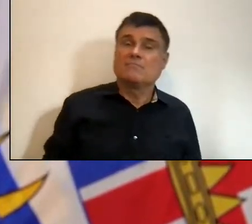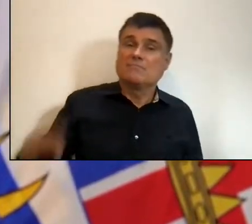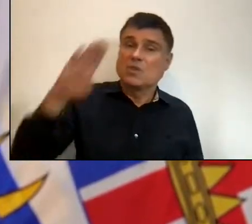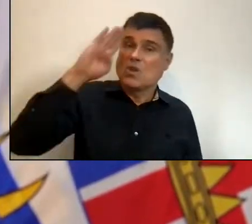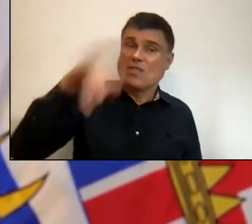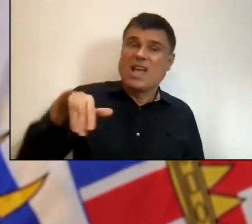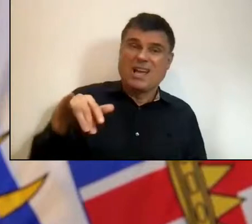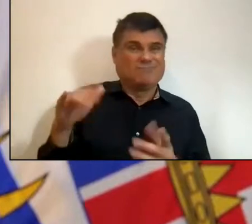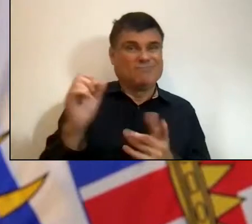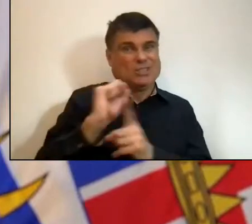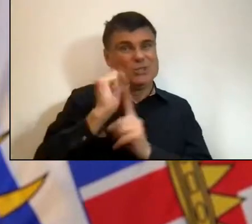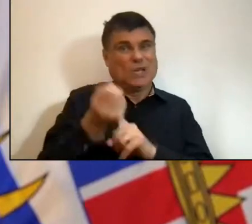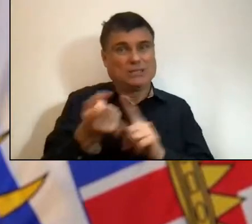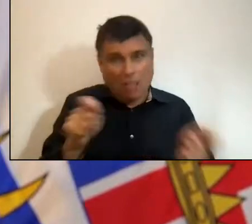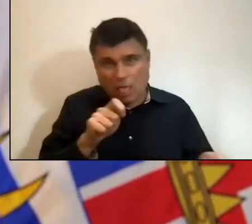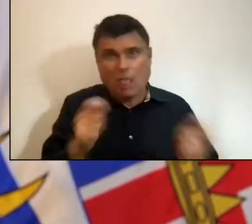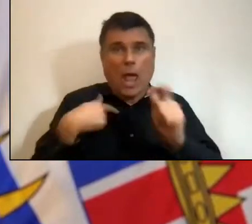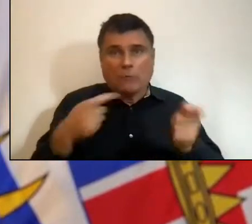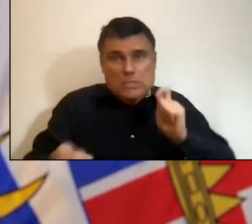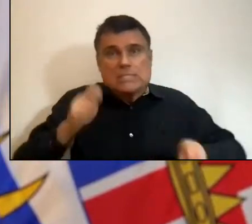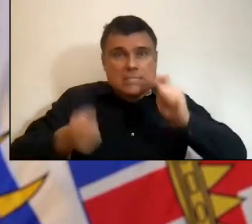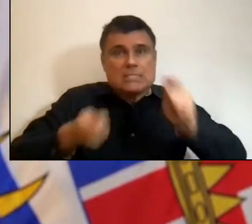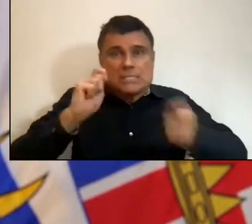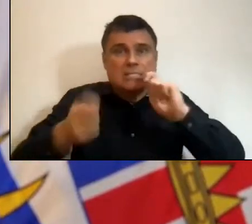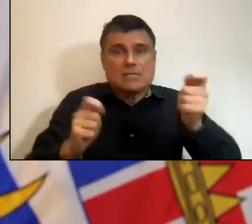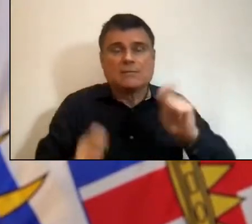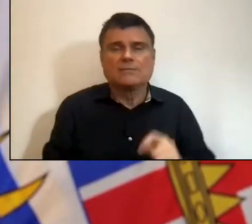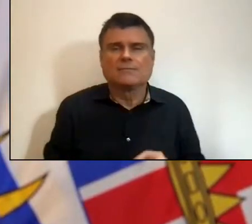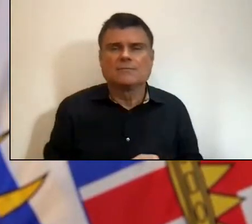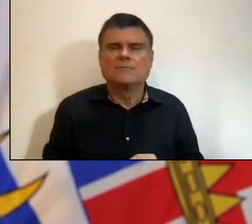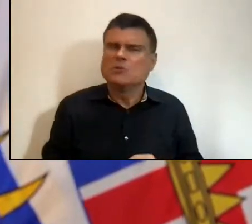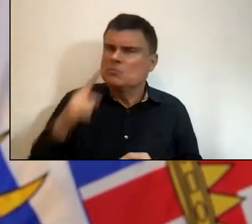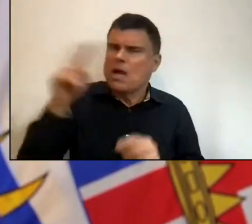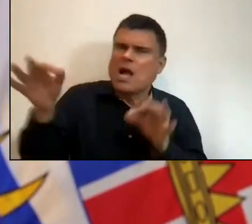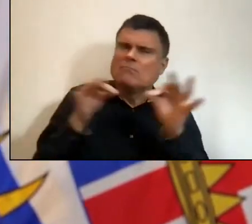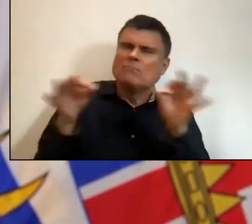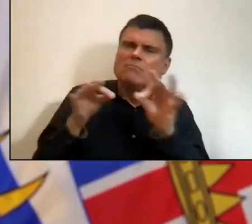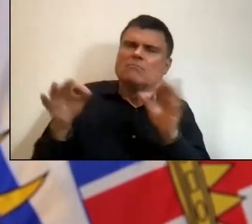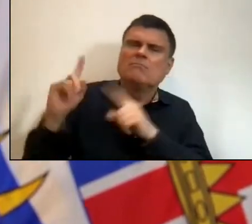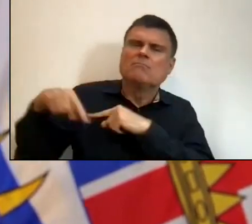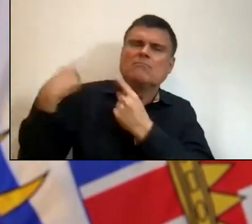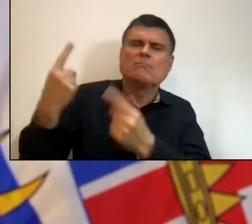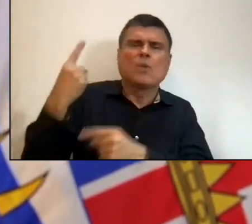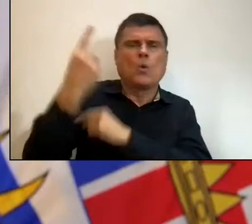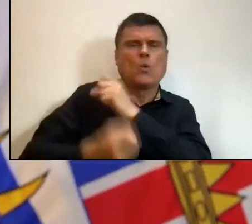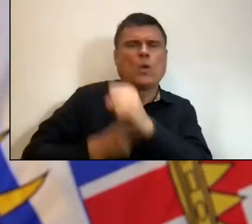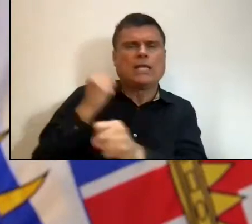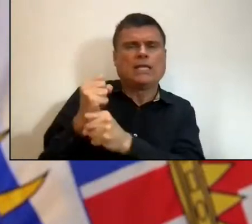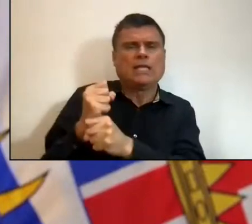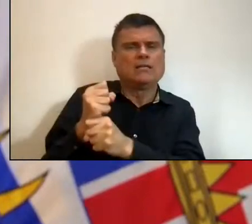pandemic, you reflect this past year about B.C.'s fight against COVID-19 what would you say was the significant learning